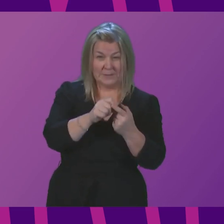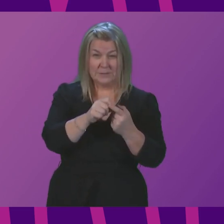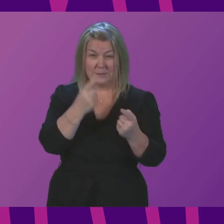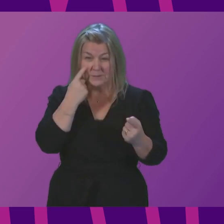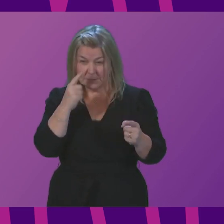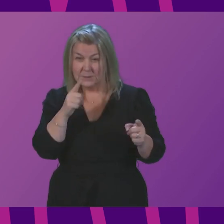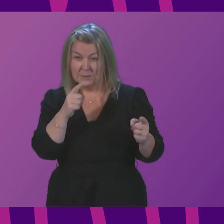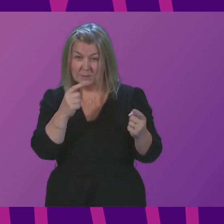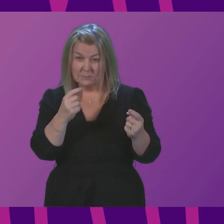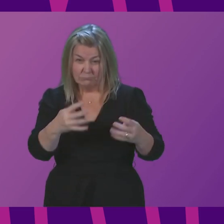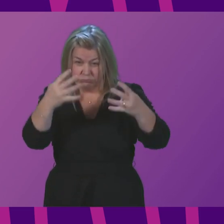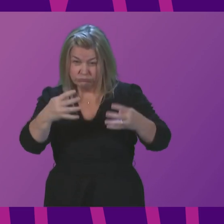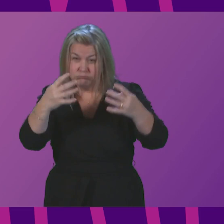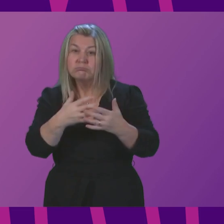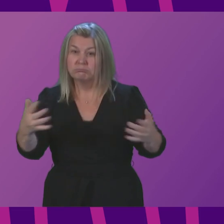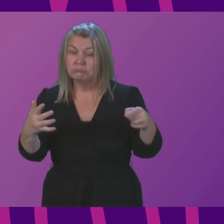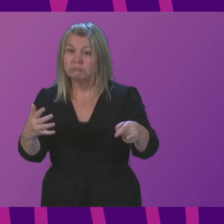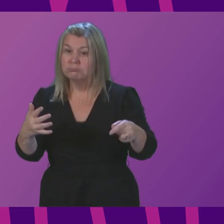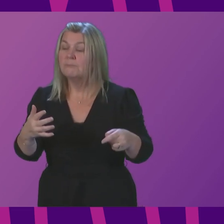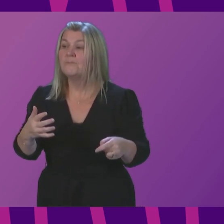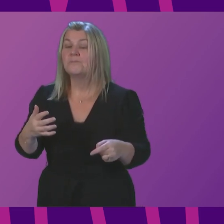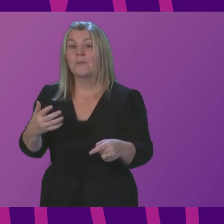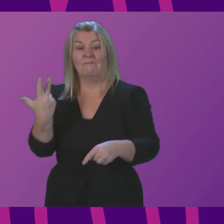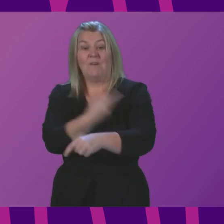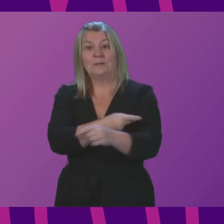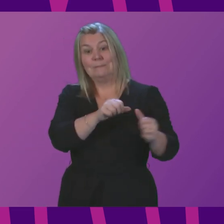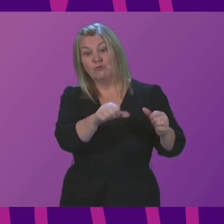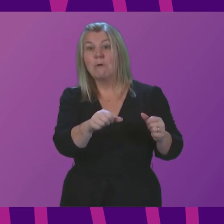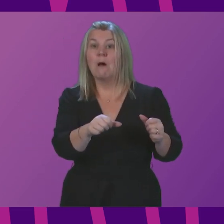It is the case that the vaccination programme is going well. We are the most vaccinated